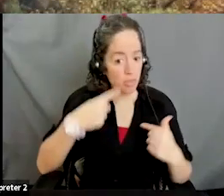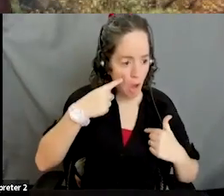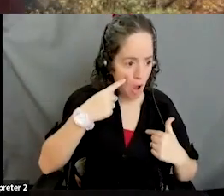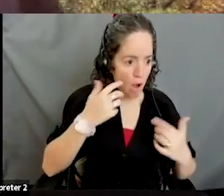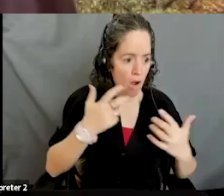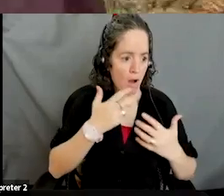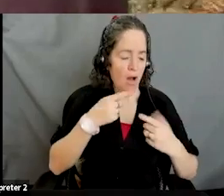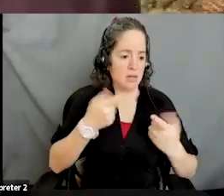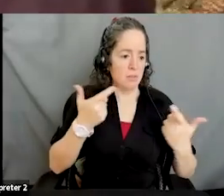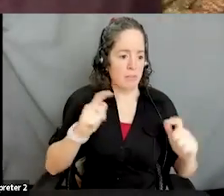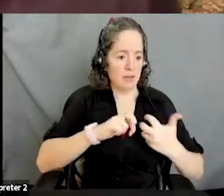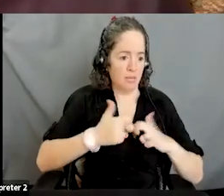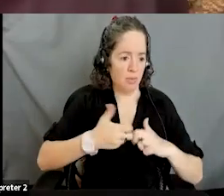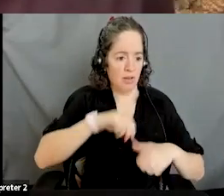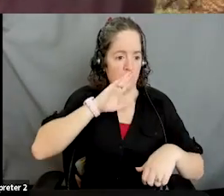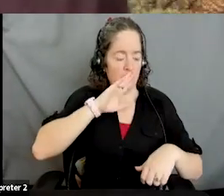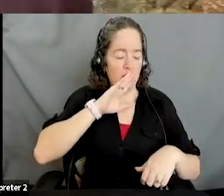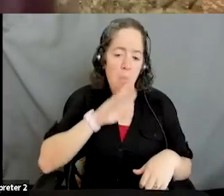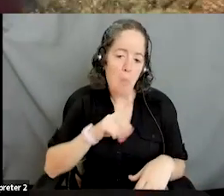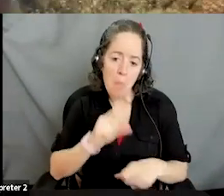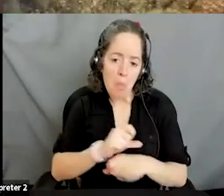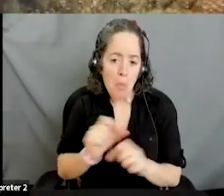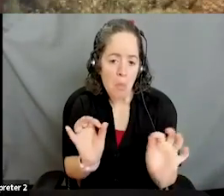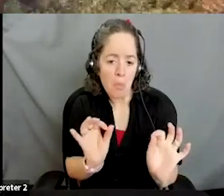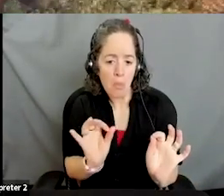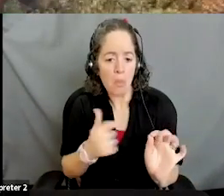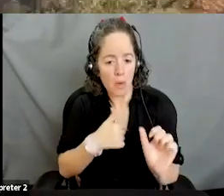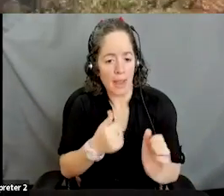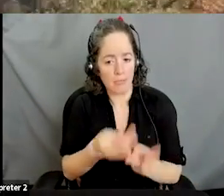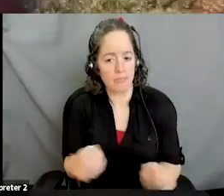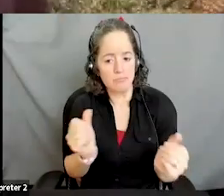Again, my hope is in sharing some of this, we can help get people past this